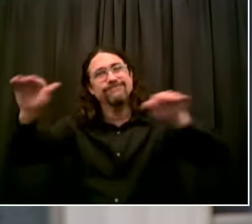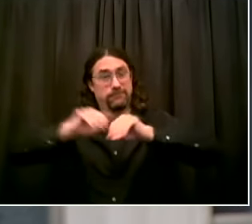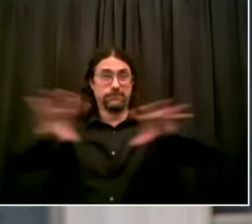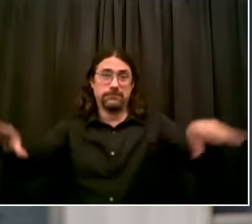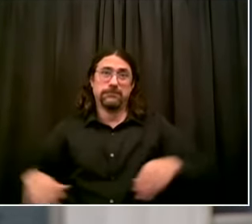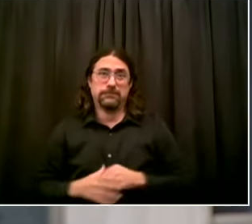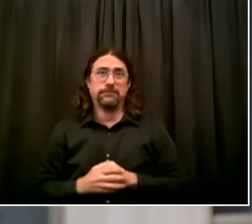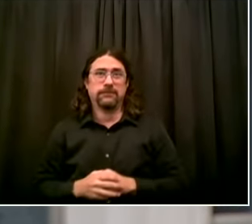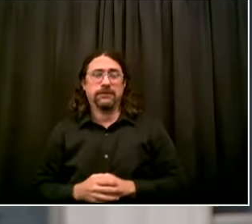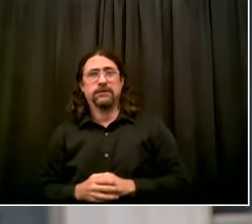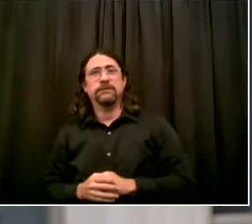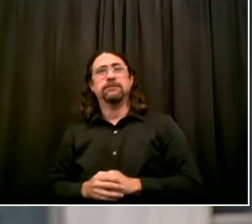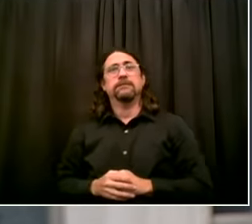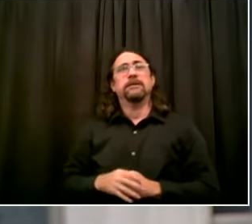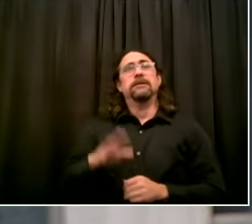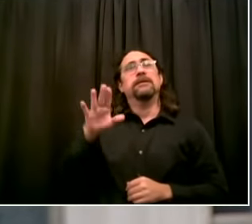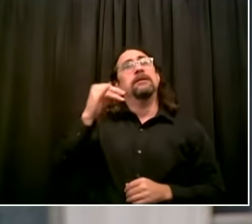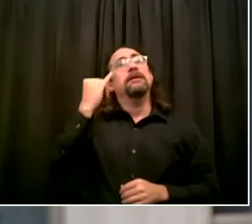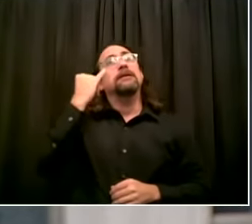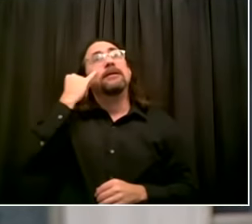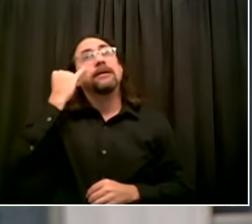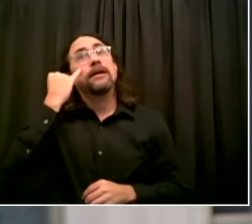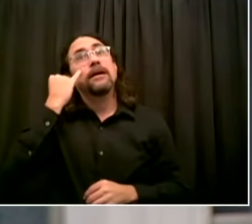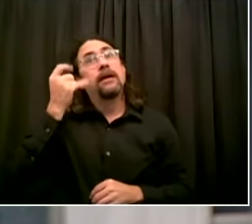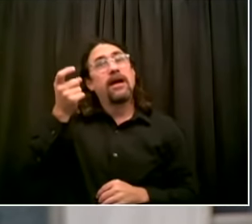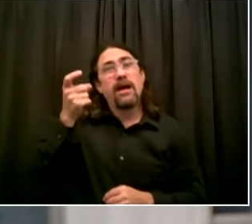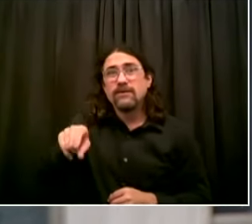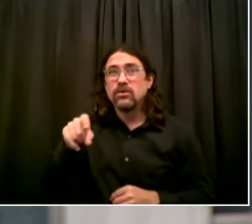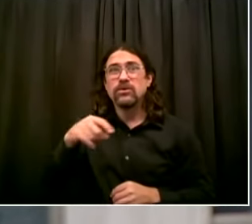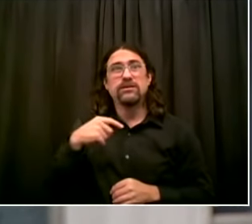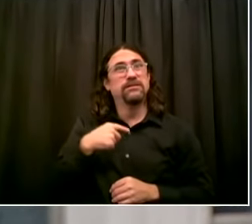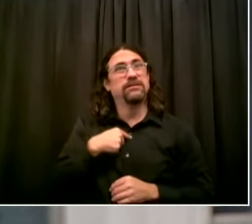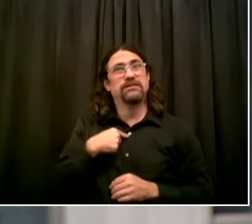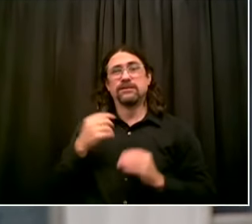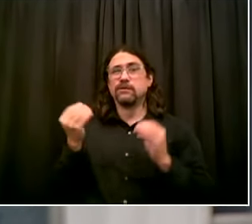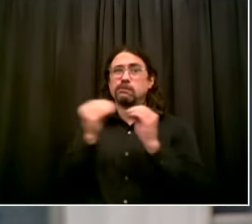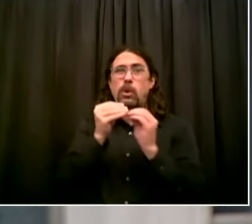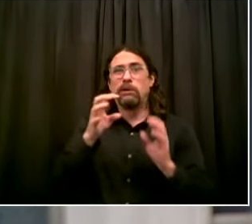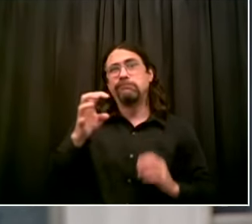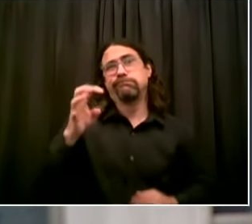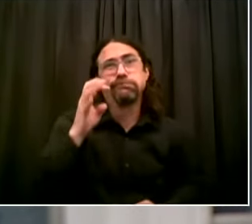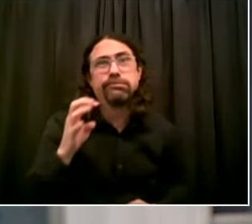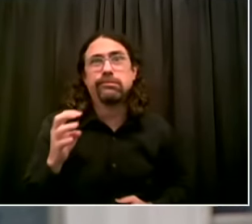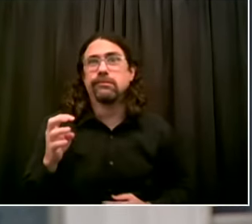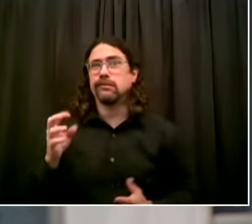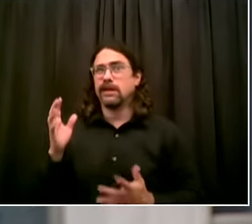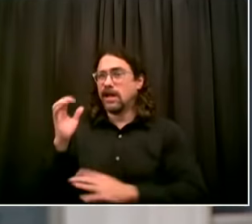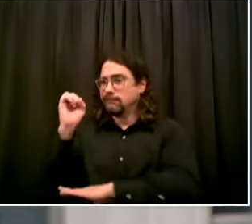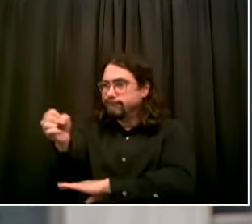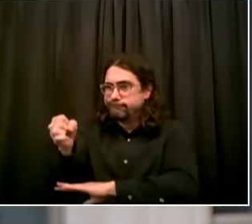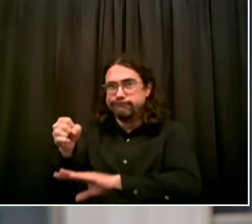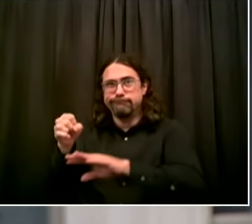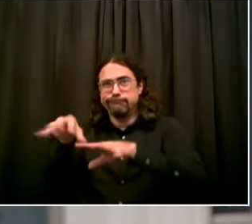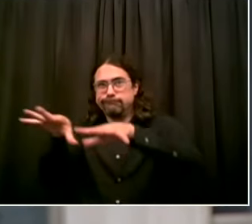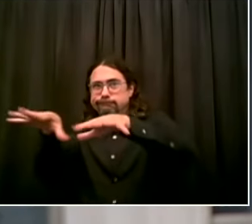INCREASES. WE HAENDD OUT MASKS AND DISTRIBUTED ITLEATRUE.R OVER THE JEWISH